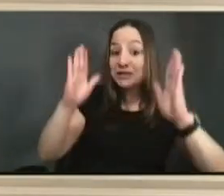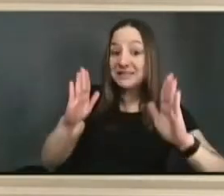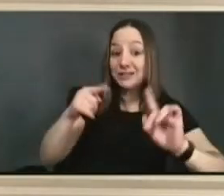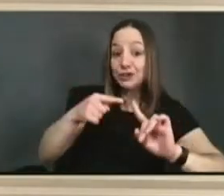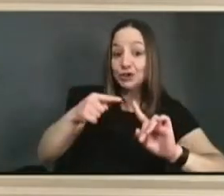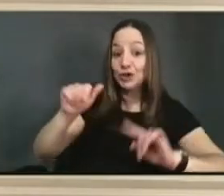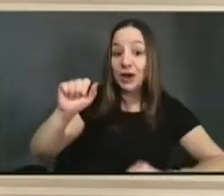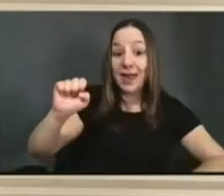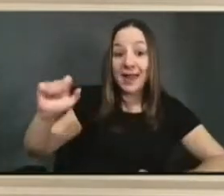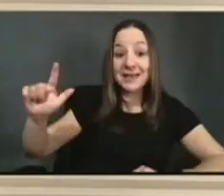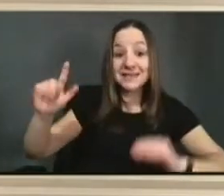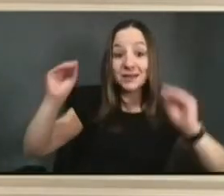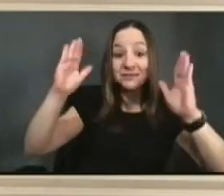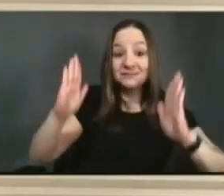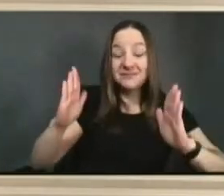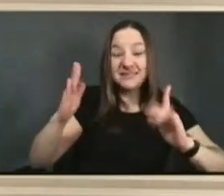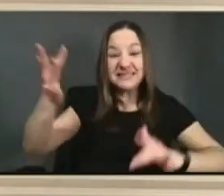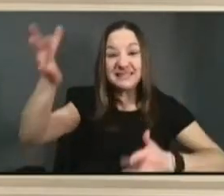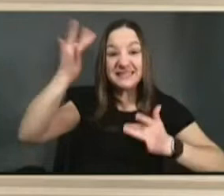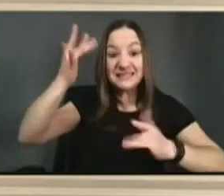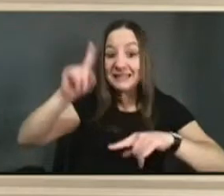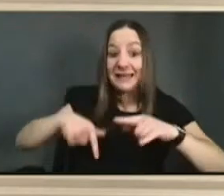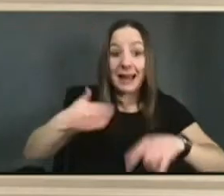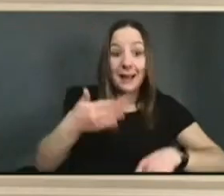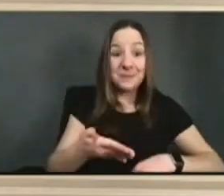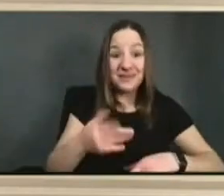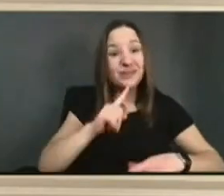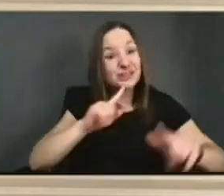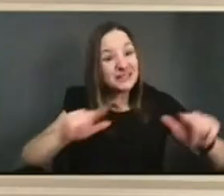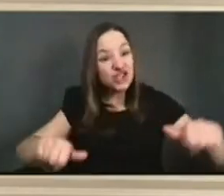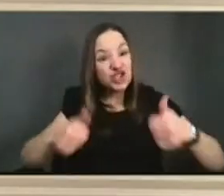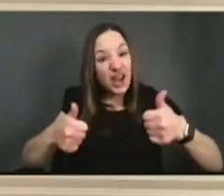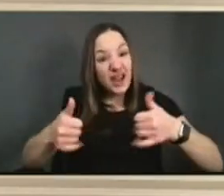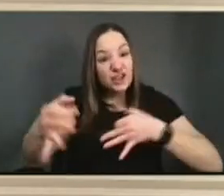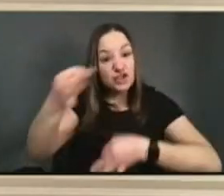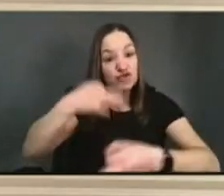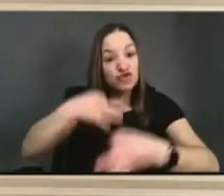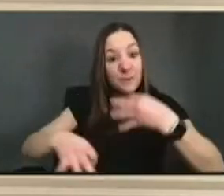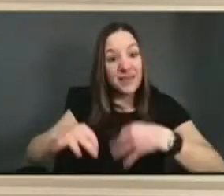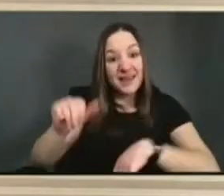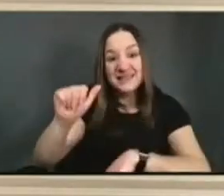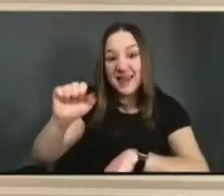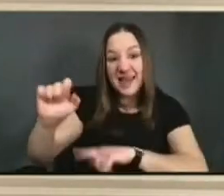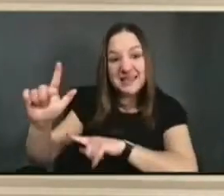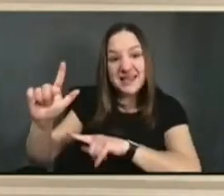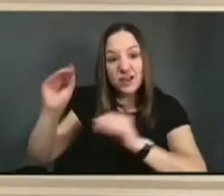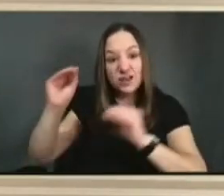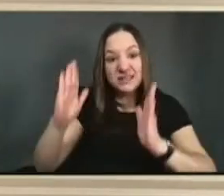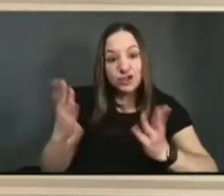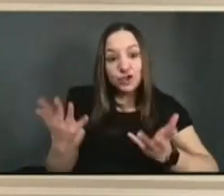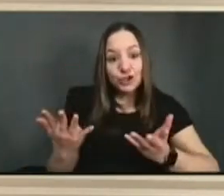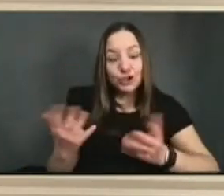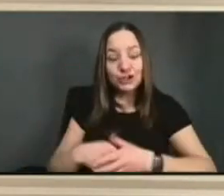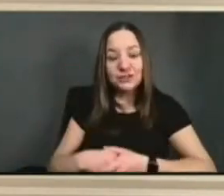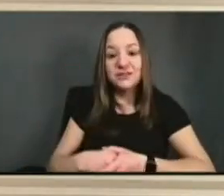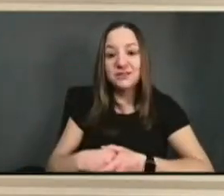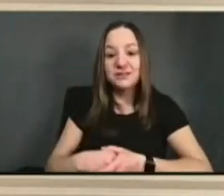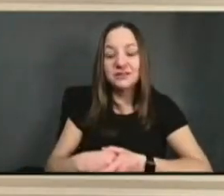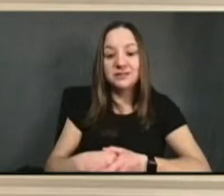uh, for an American sign language class and can't be there. There's a challenge in trying to replace that person.